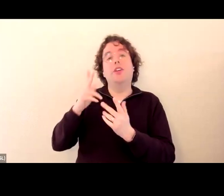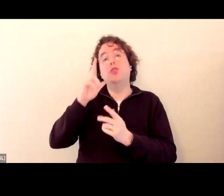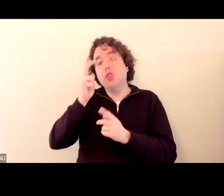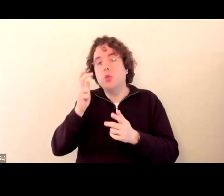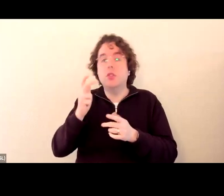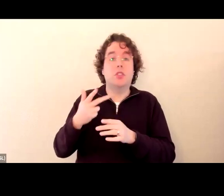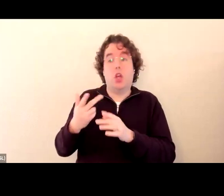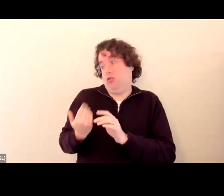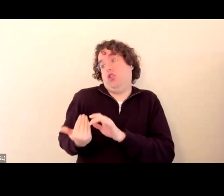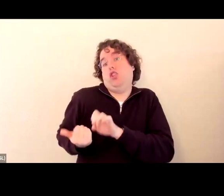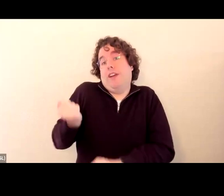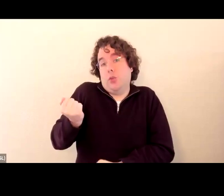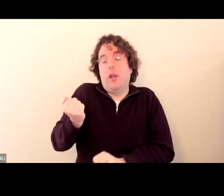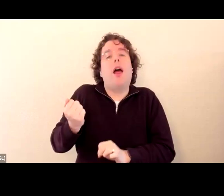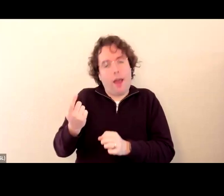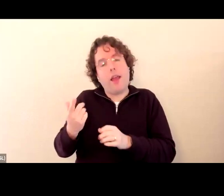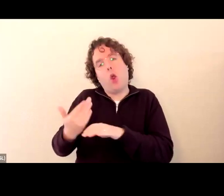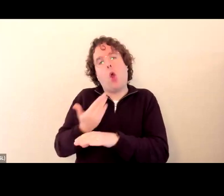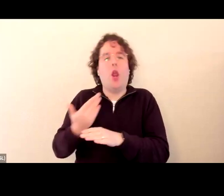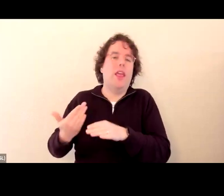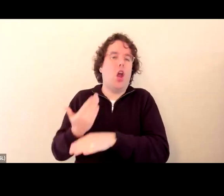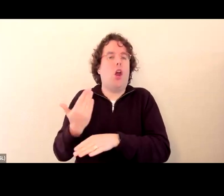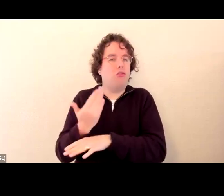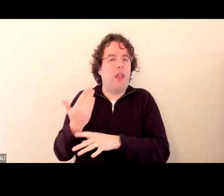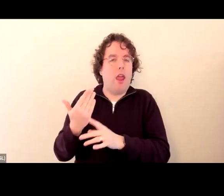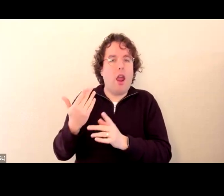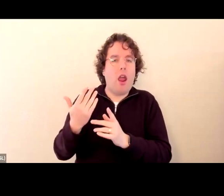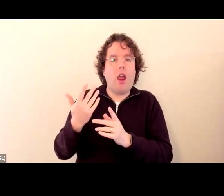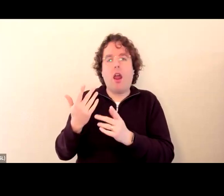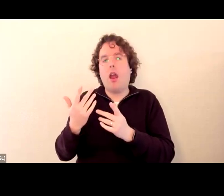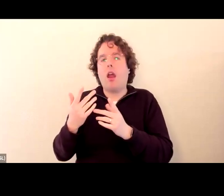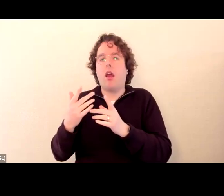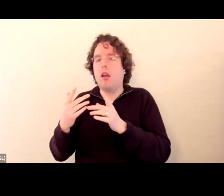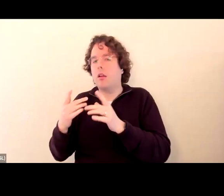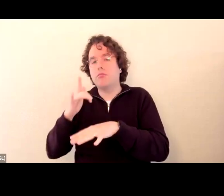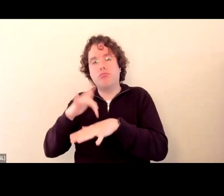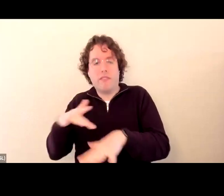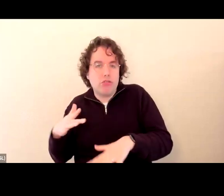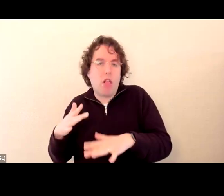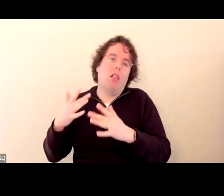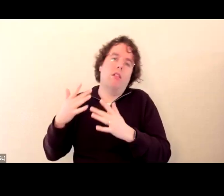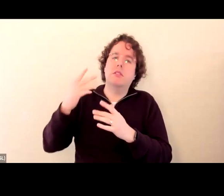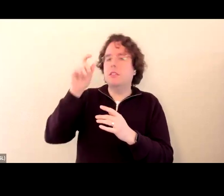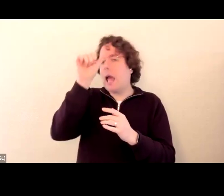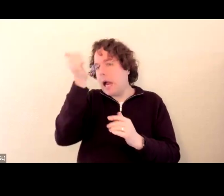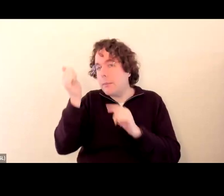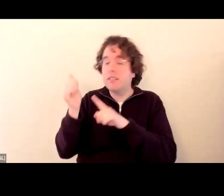and academics. And we really try to provide a community for us to support one another for professional